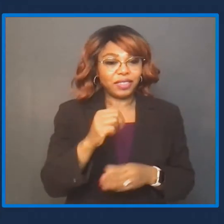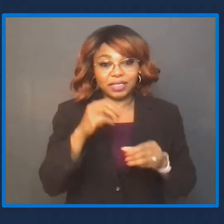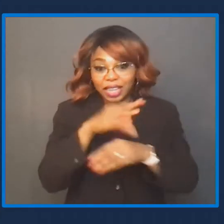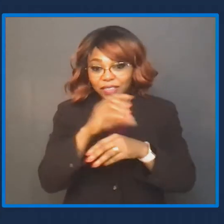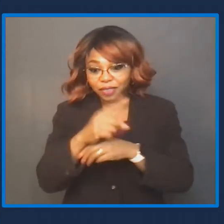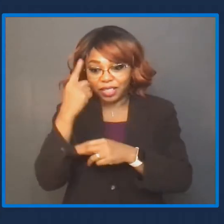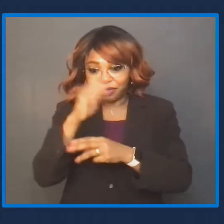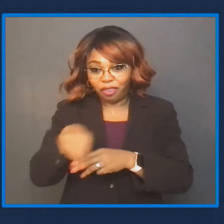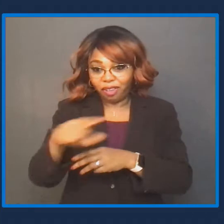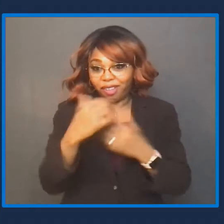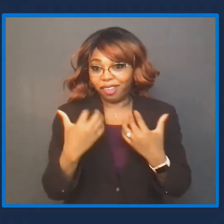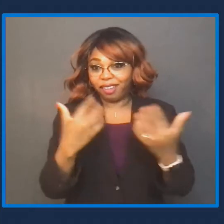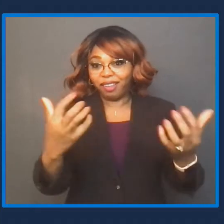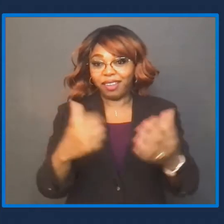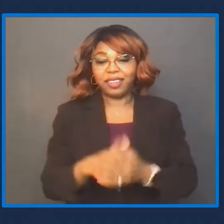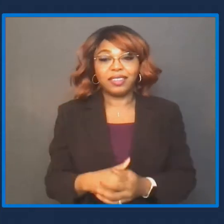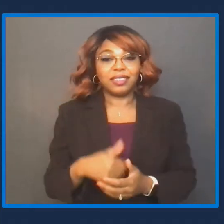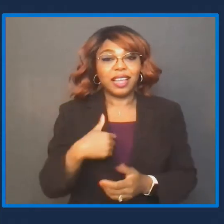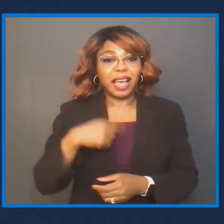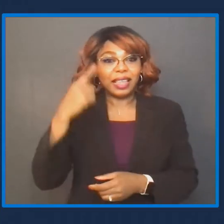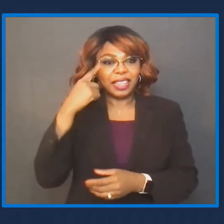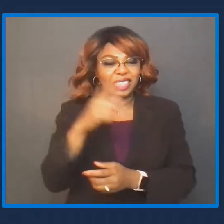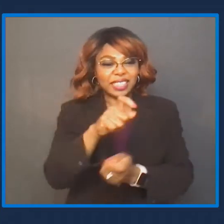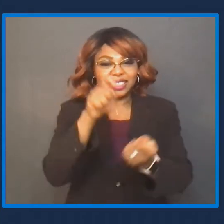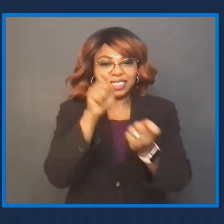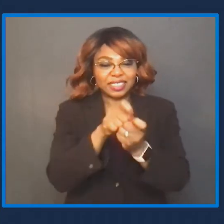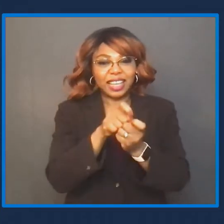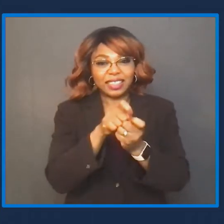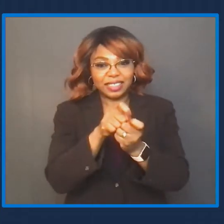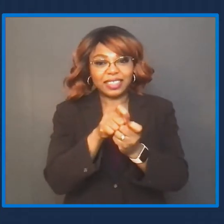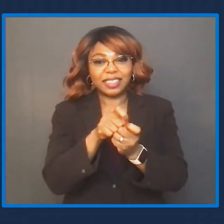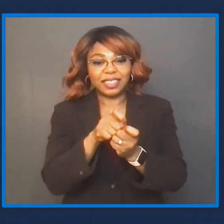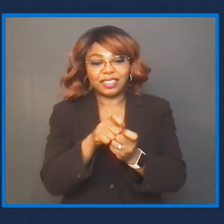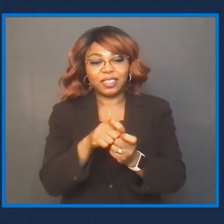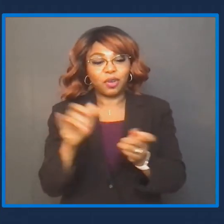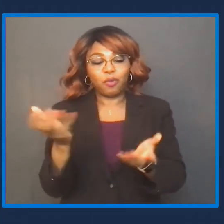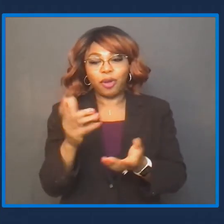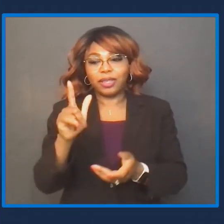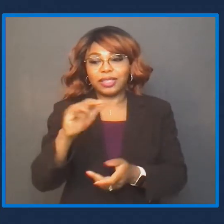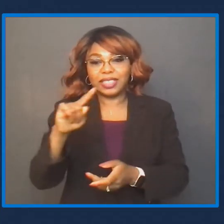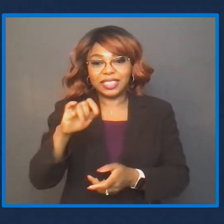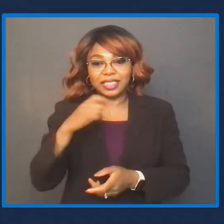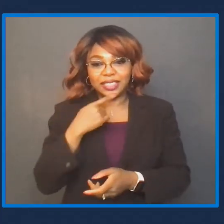Well, I think exactly that I echo everything that Lizzie says, but I would also say that personally,